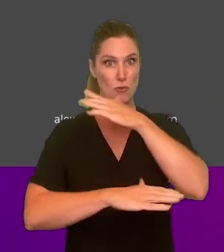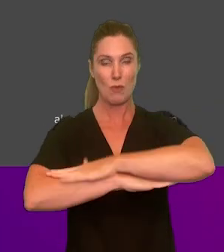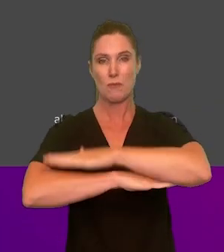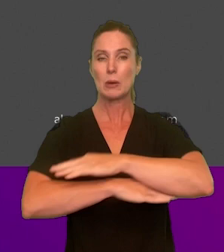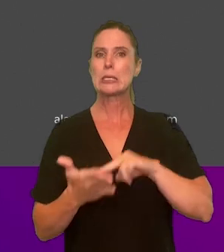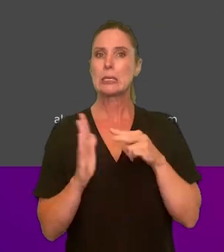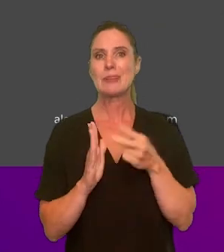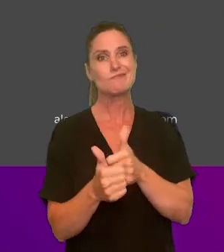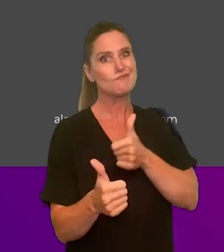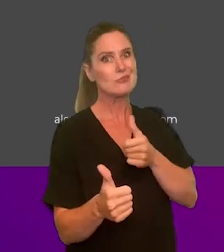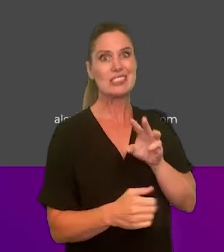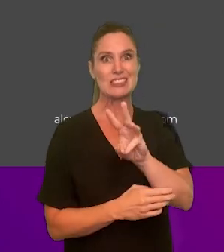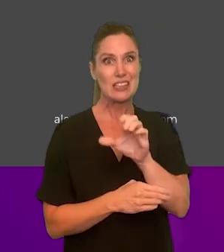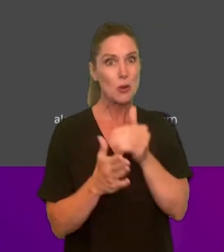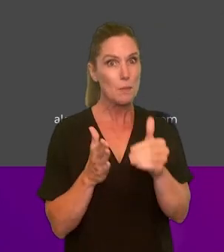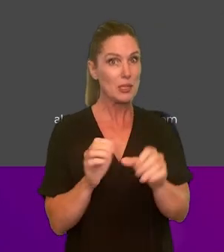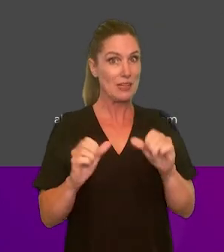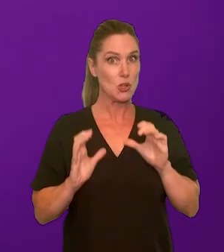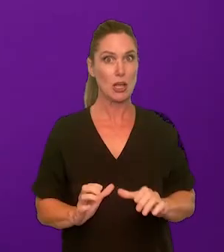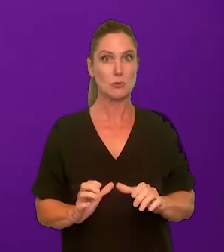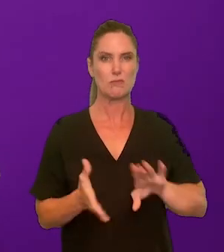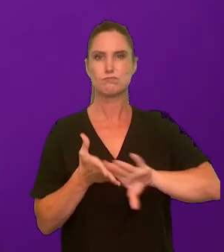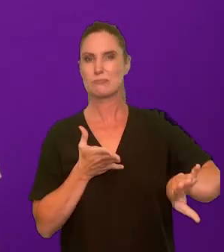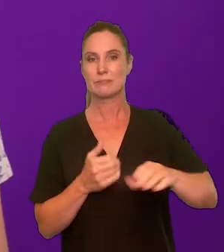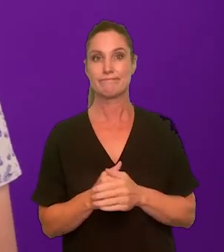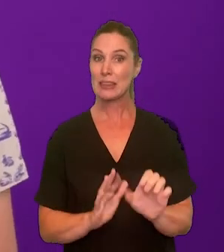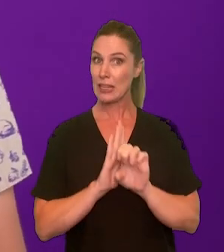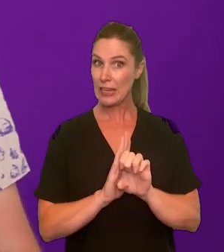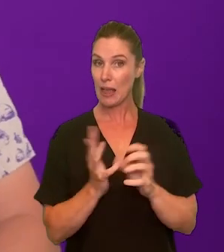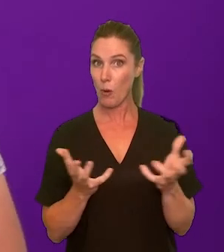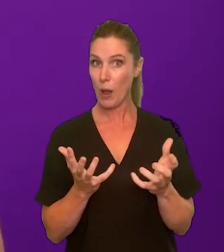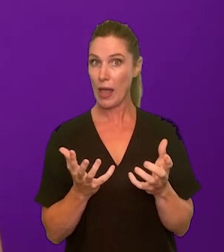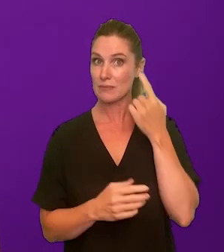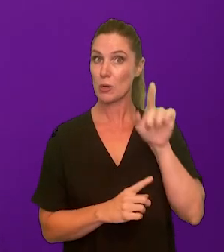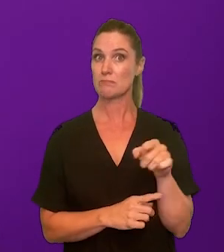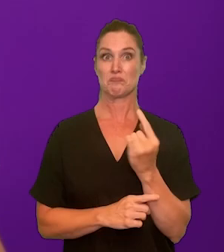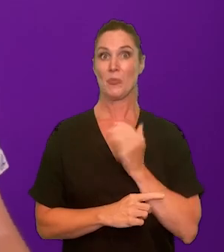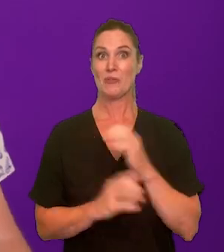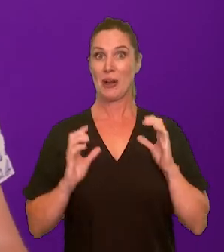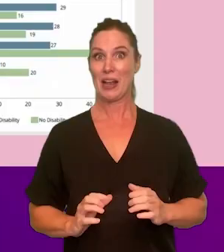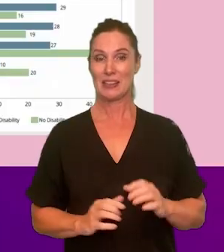it means they're leaving behind 600 million potential customers. As an example, for one of our customers, a Fortune 50 bank,